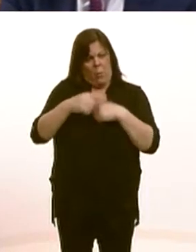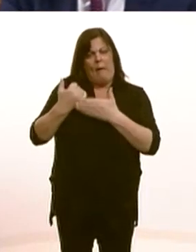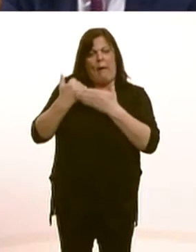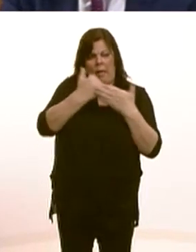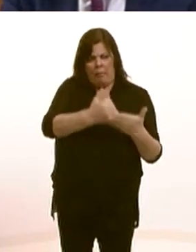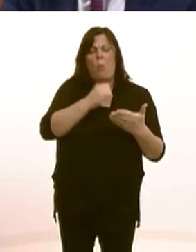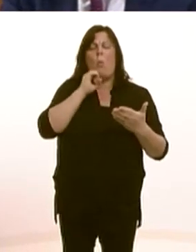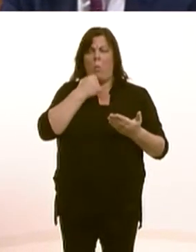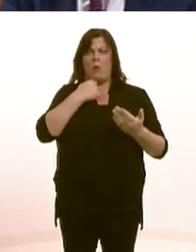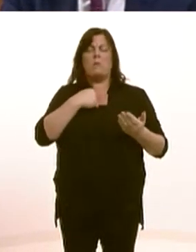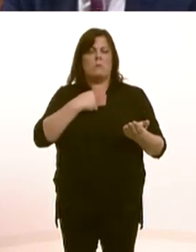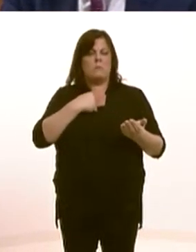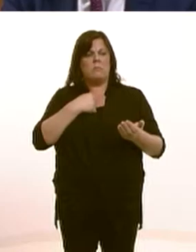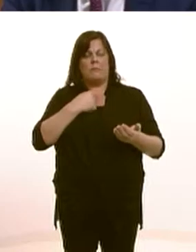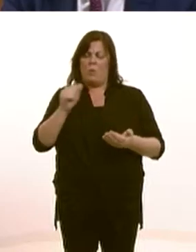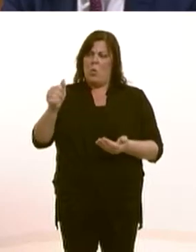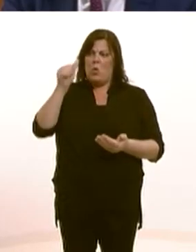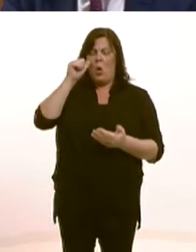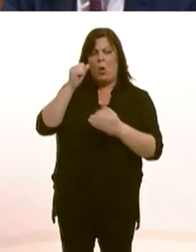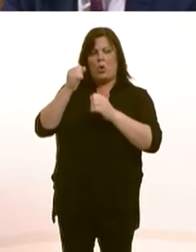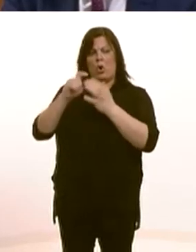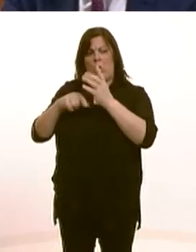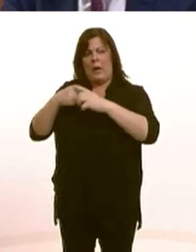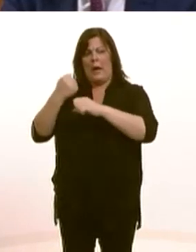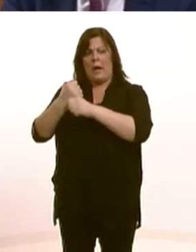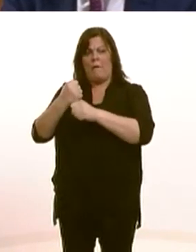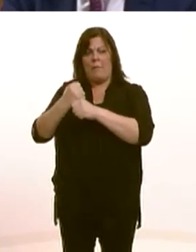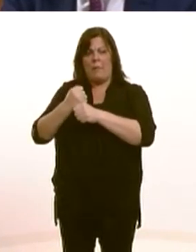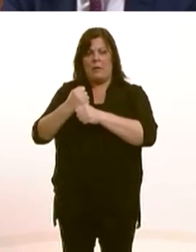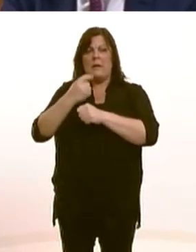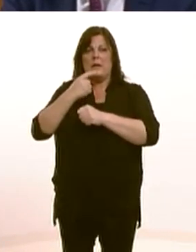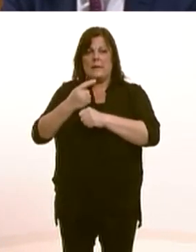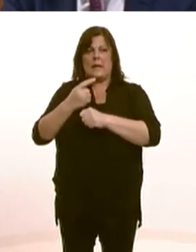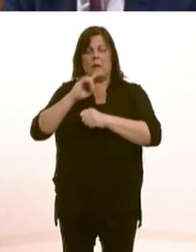Itís right to say that the UK Government has recently announced three childrenís resettlement schemes.